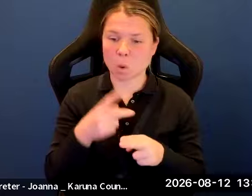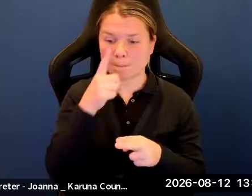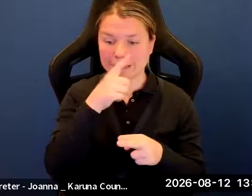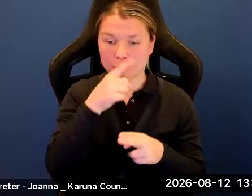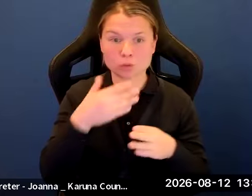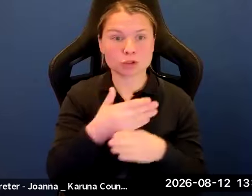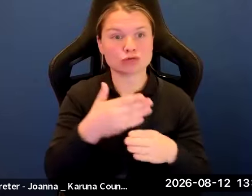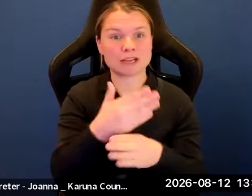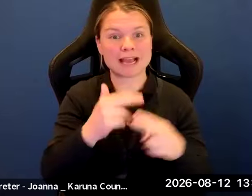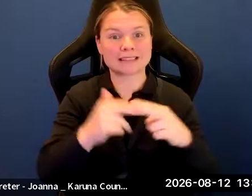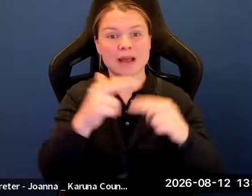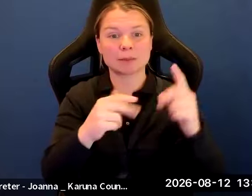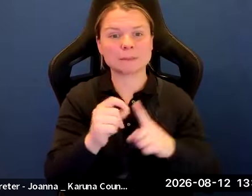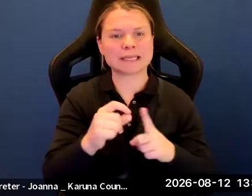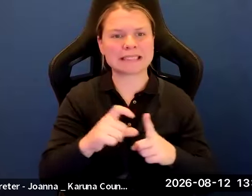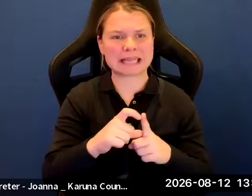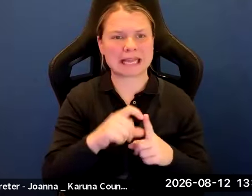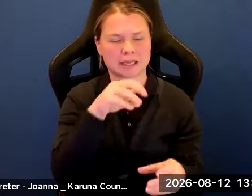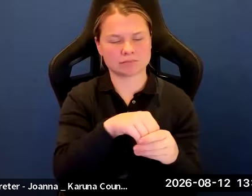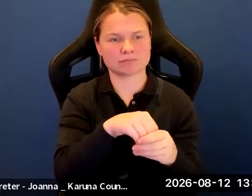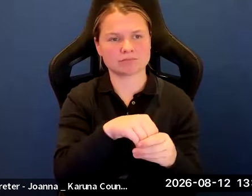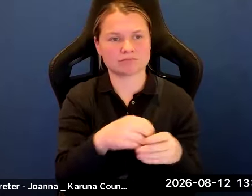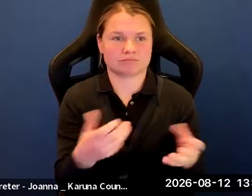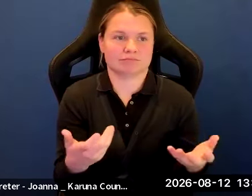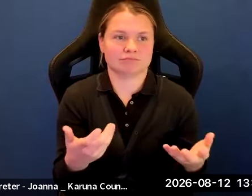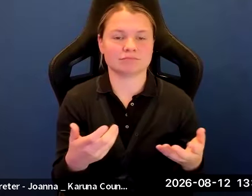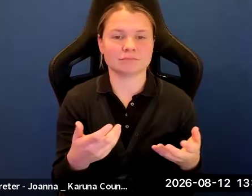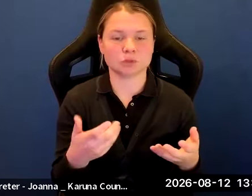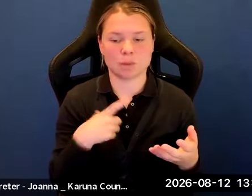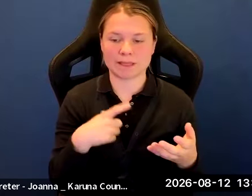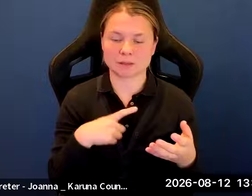it is important